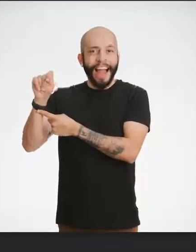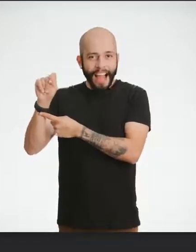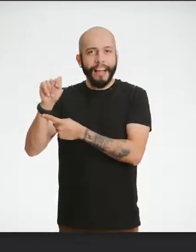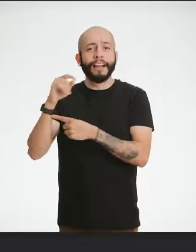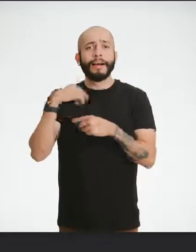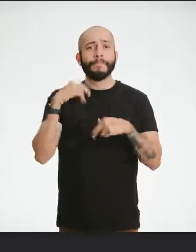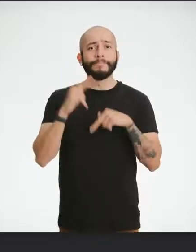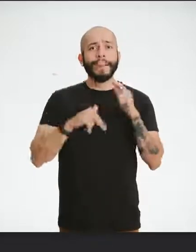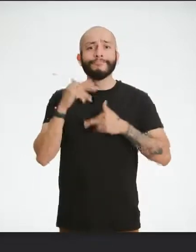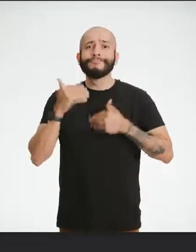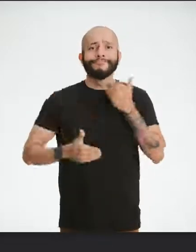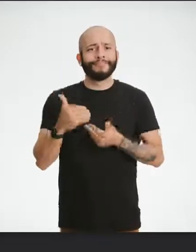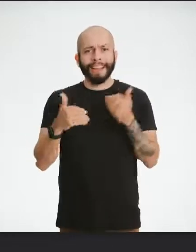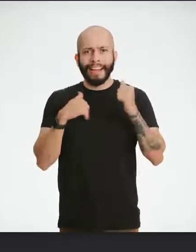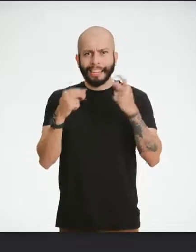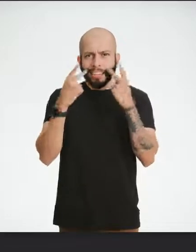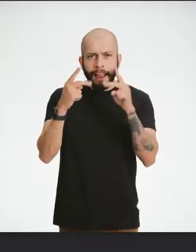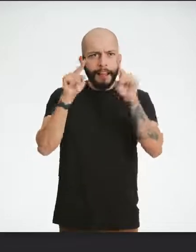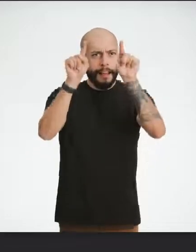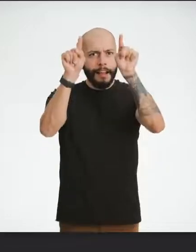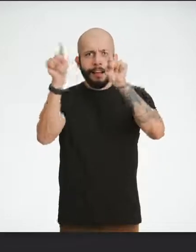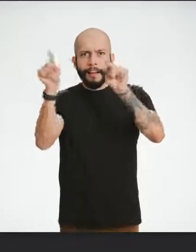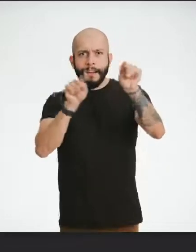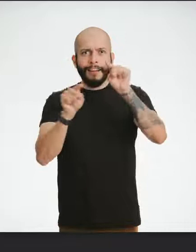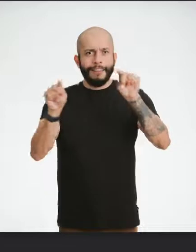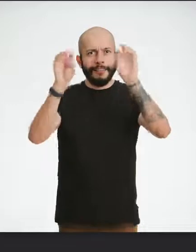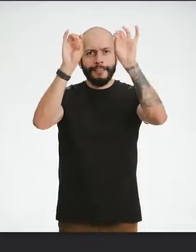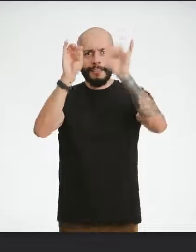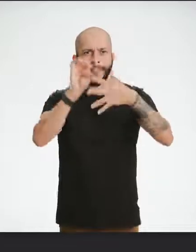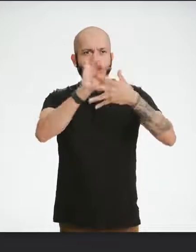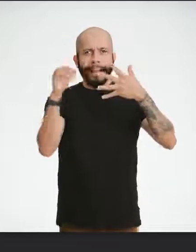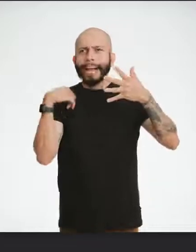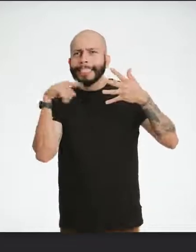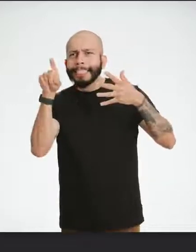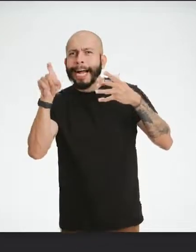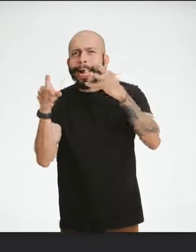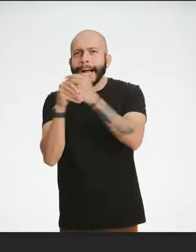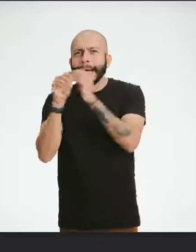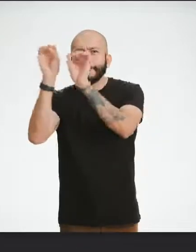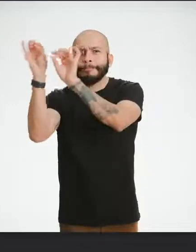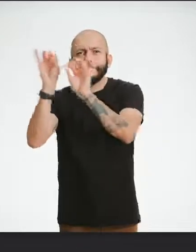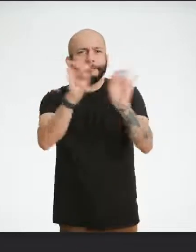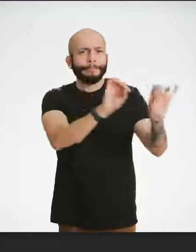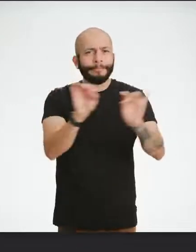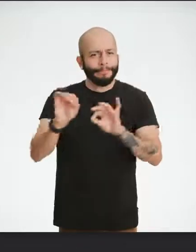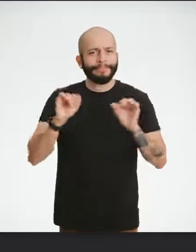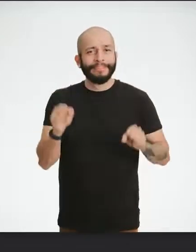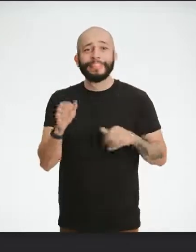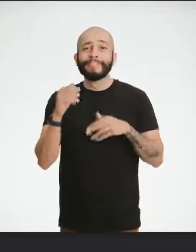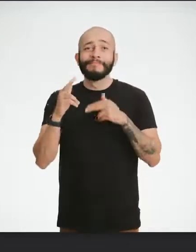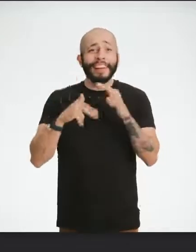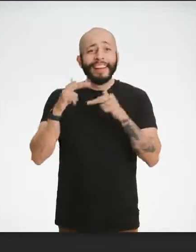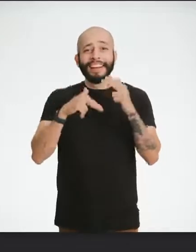So now when I build, I can easily see all the places in my code where I need to add documentation.